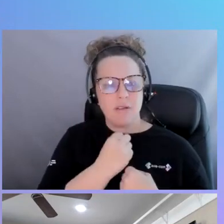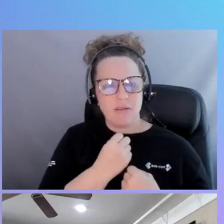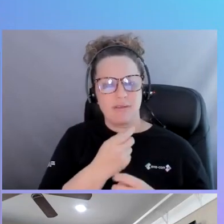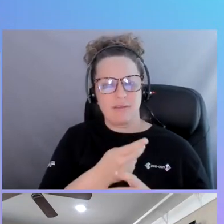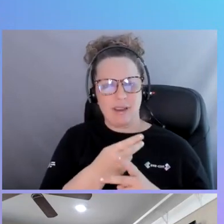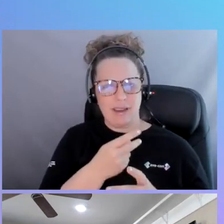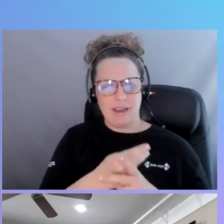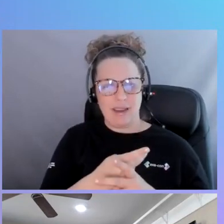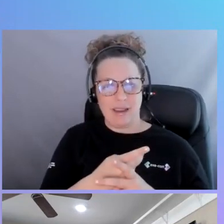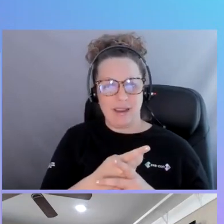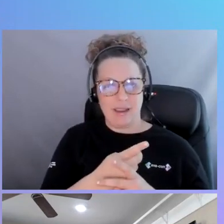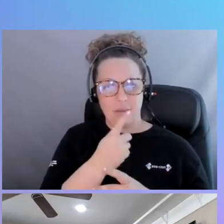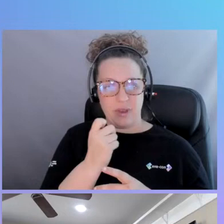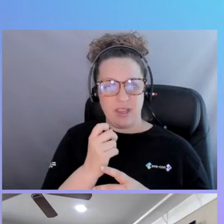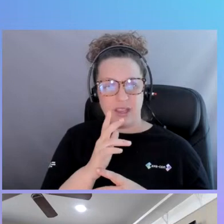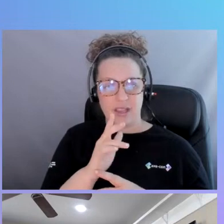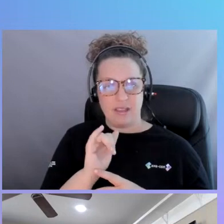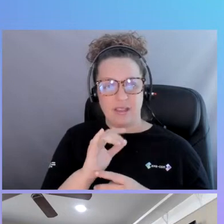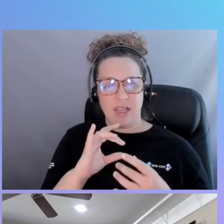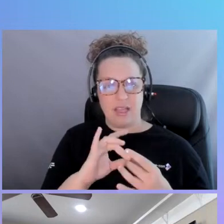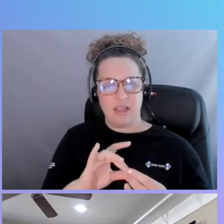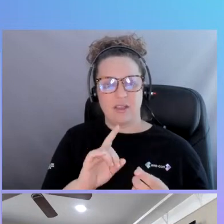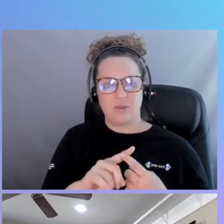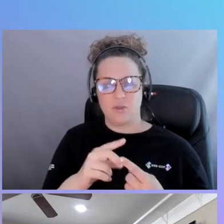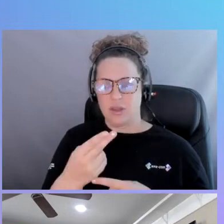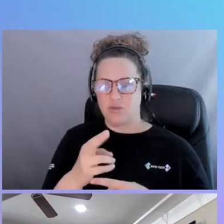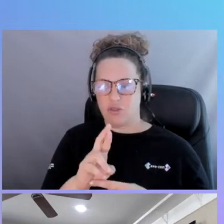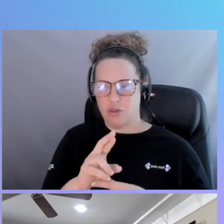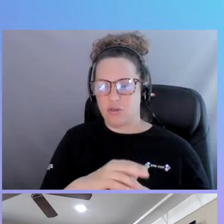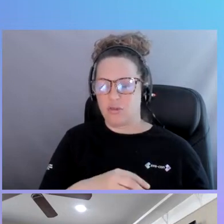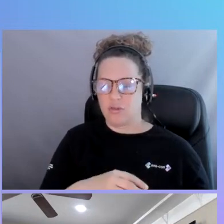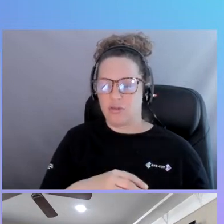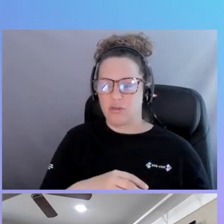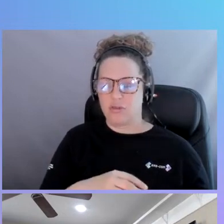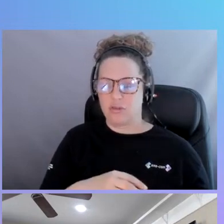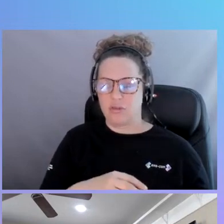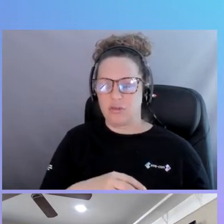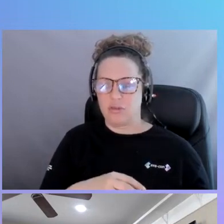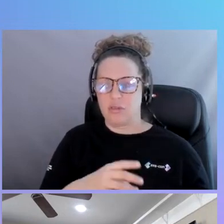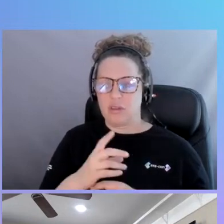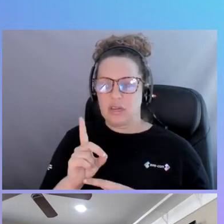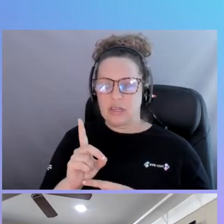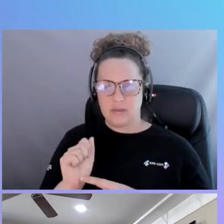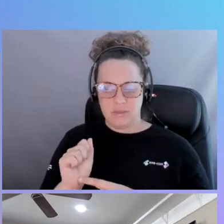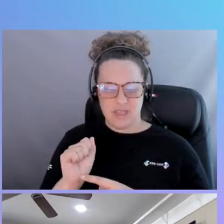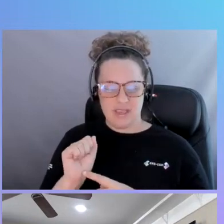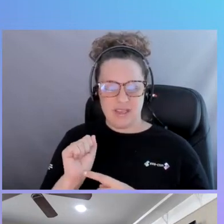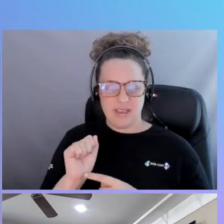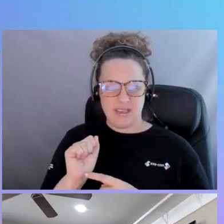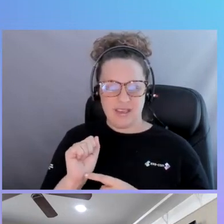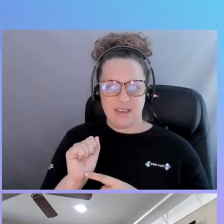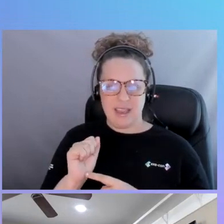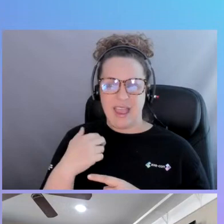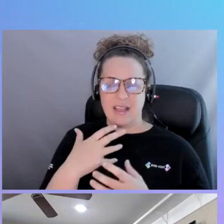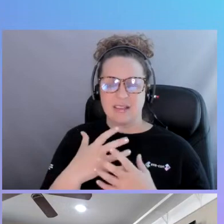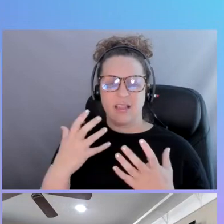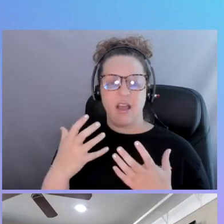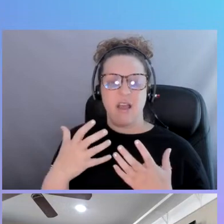link to HR disability has a lot of interactions with HR.